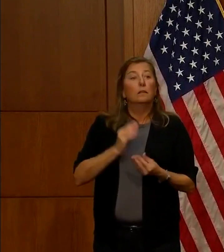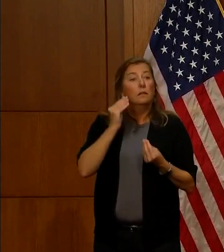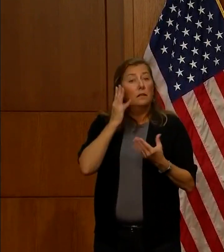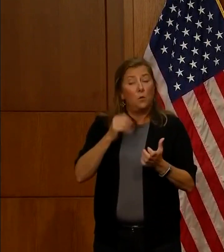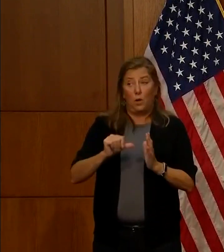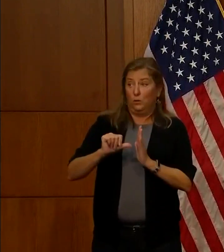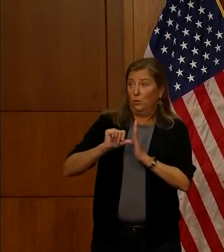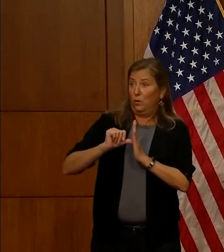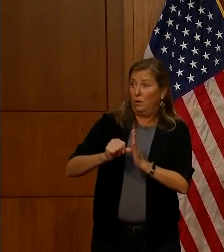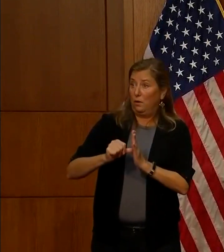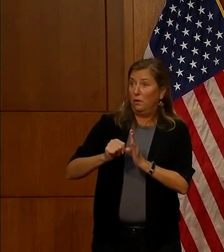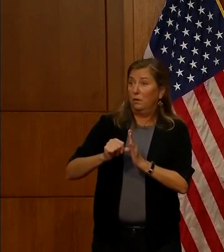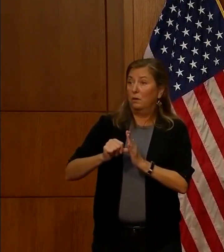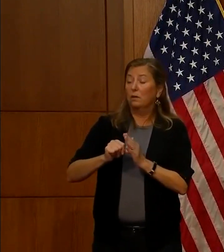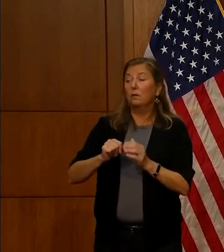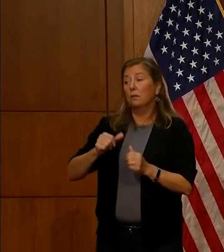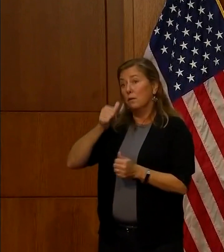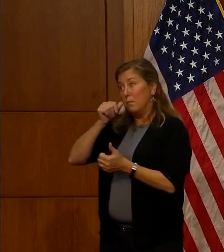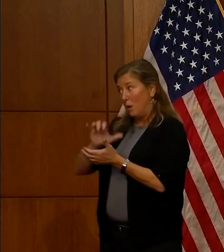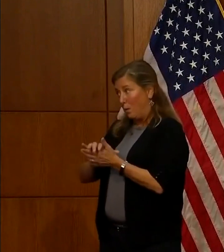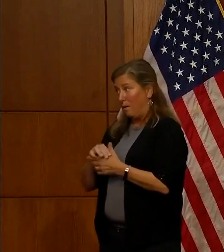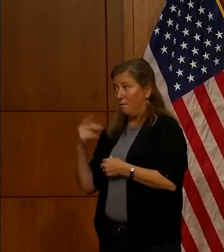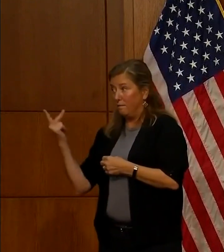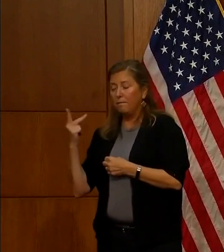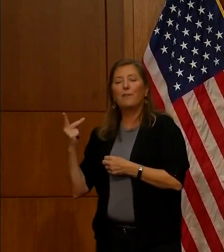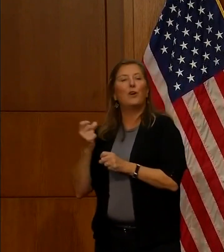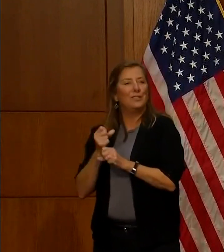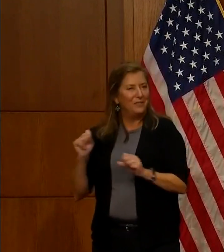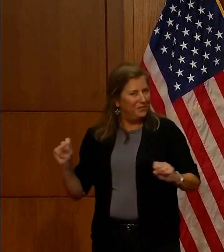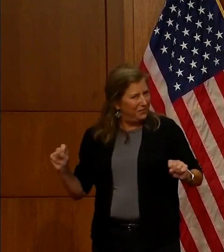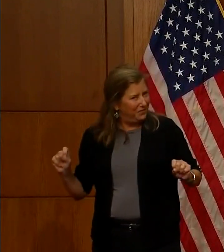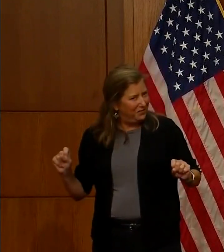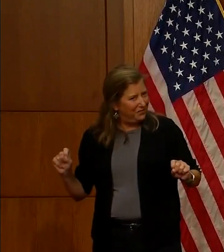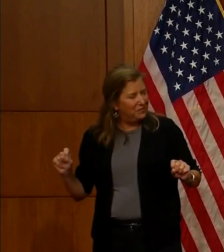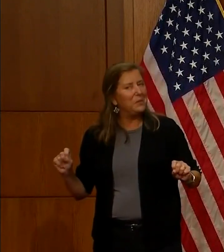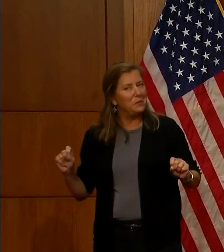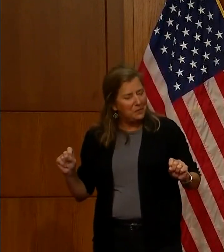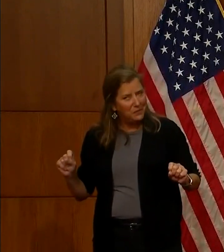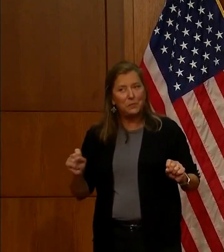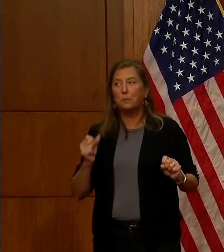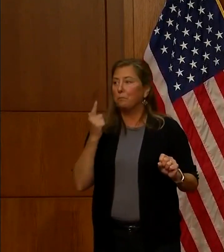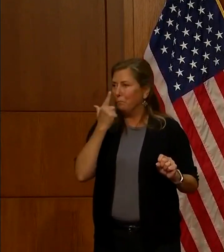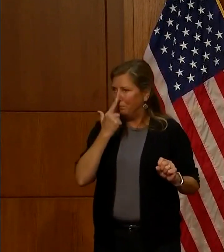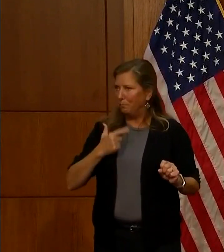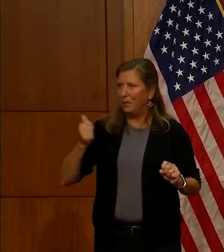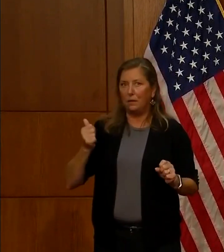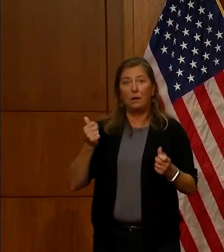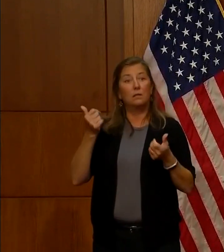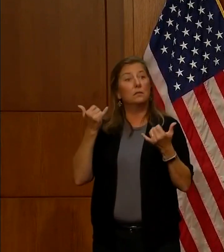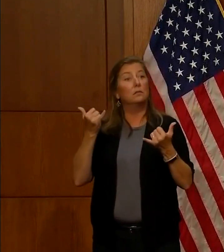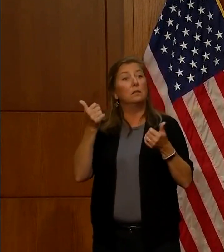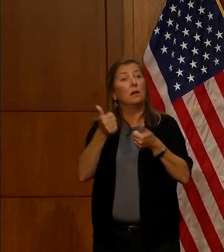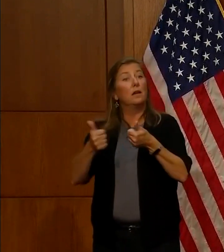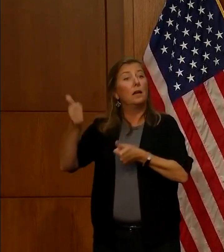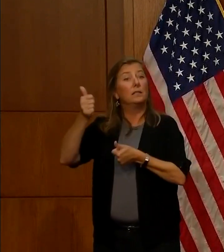IT. HOWEVER I DO WANT TO EMPHASIZE THAT THE FIRST LADY